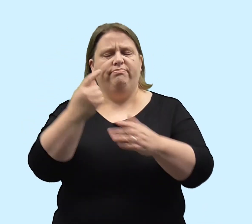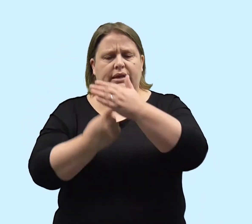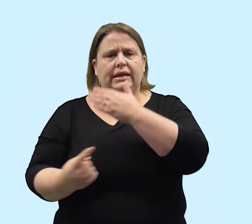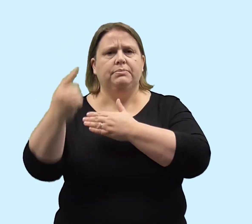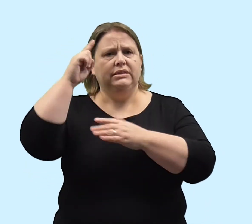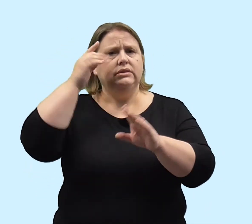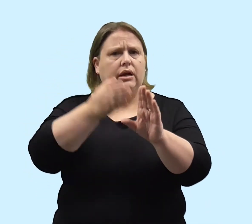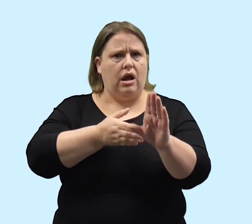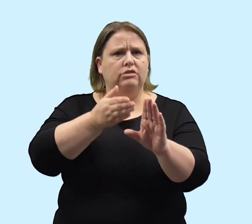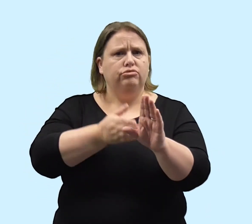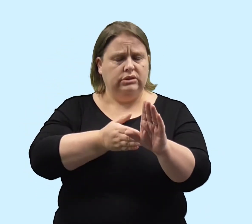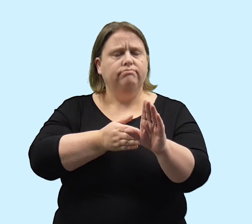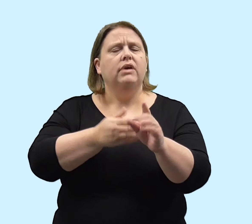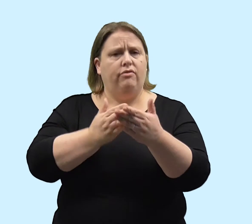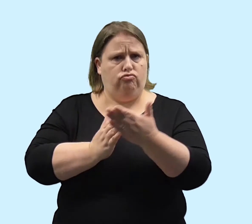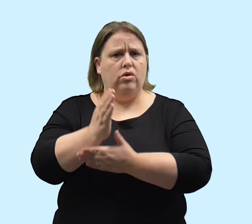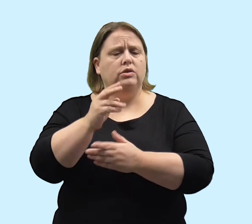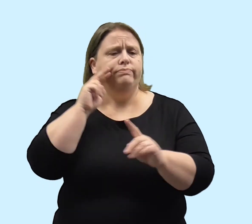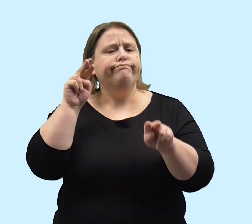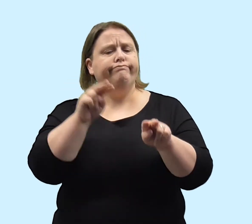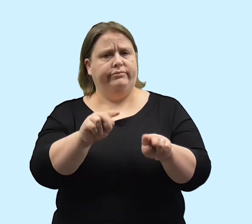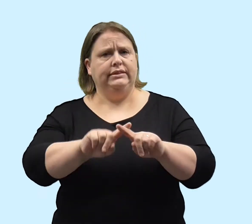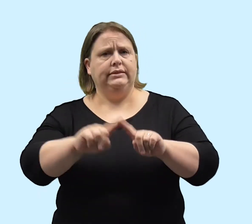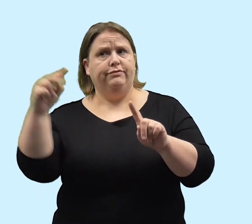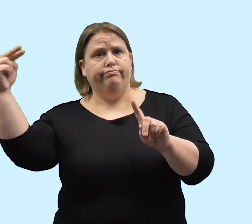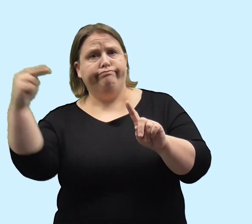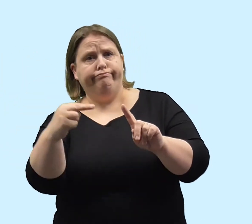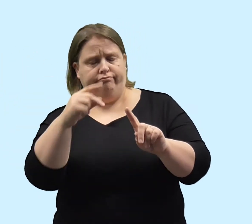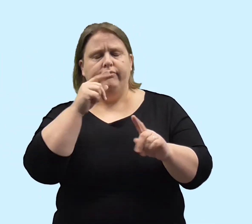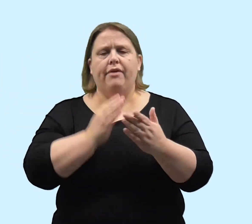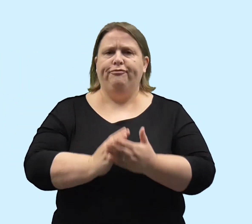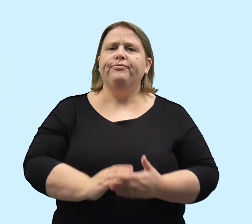of an independent psychiatrist.